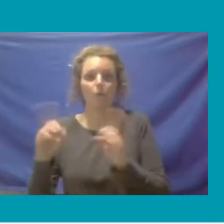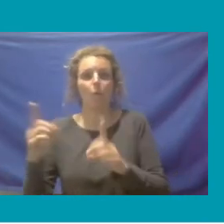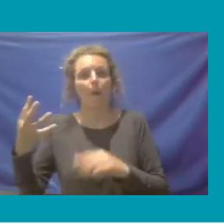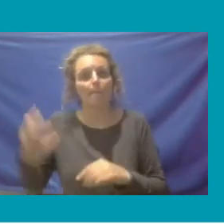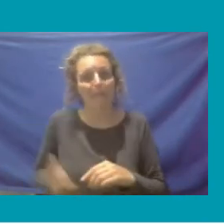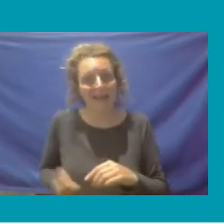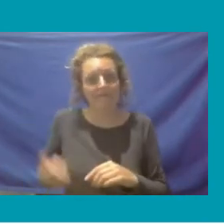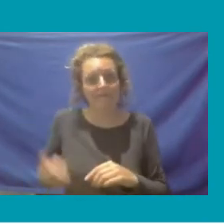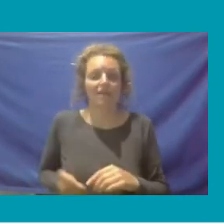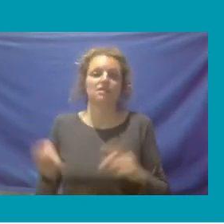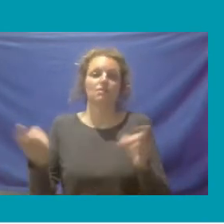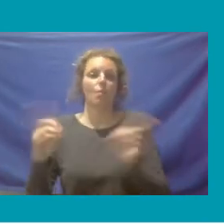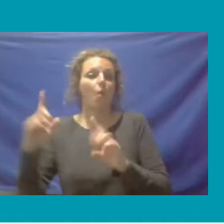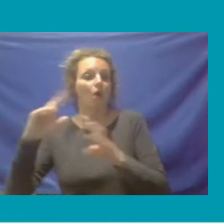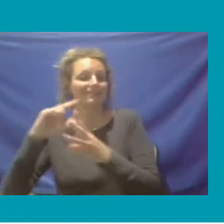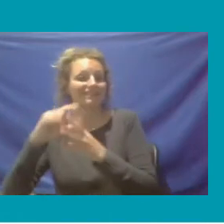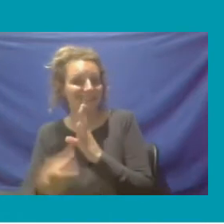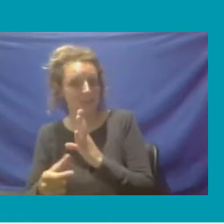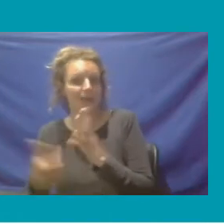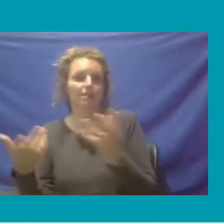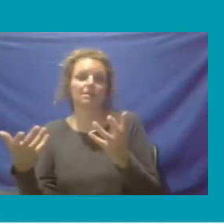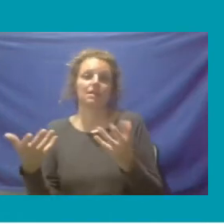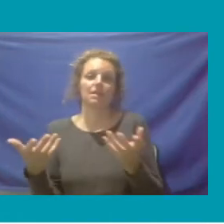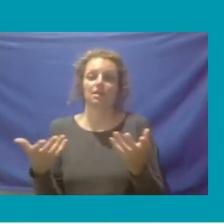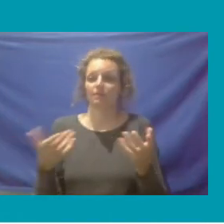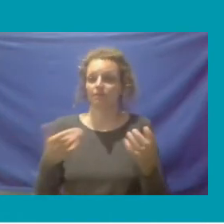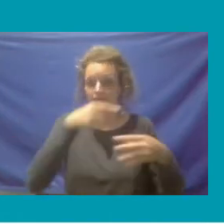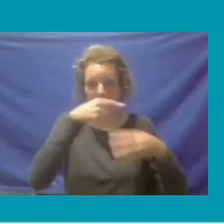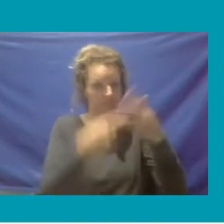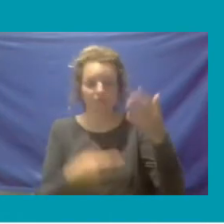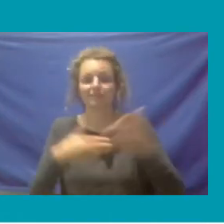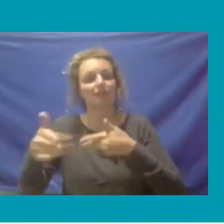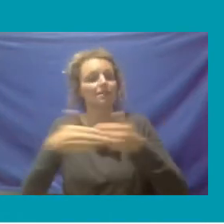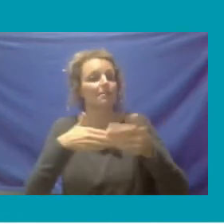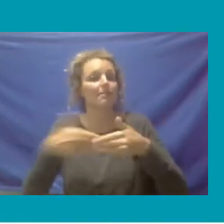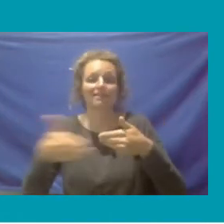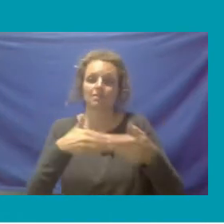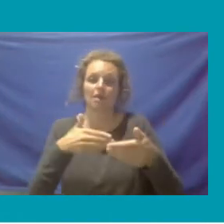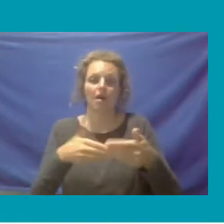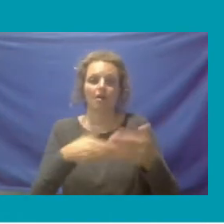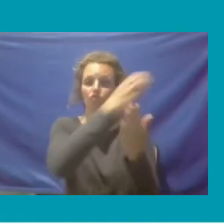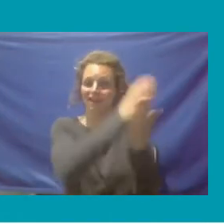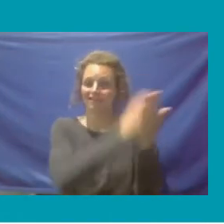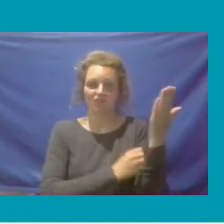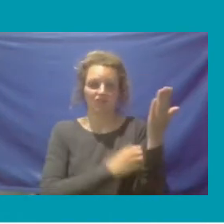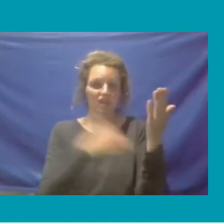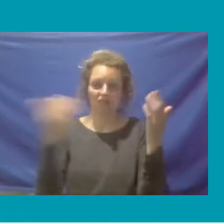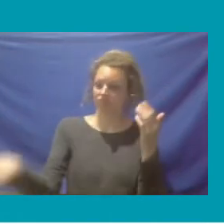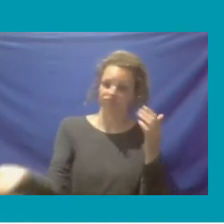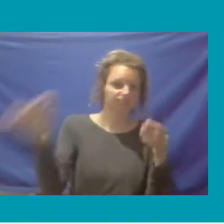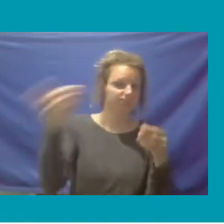on if you're disabled and you're looking for work we're there for you, and I think the other thing is that,